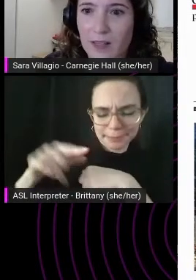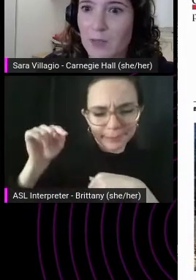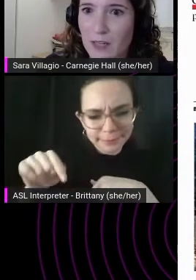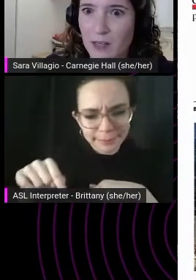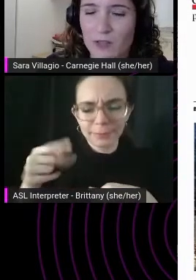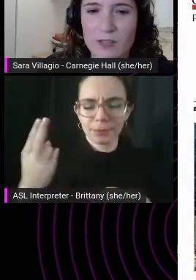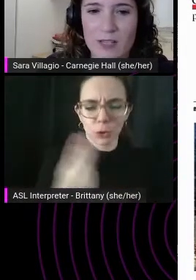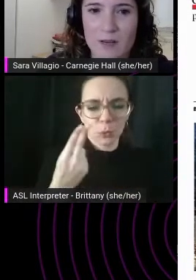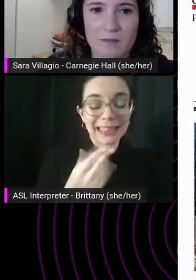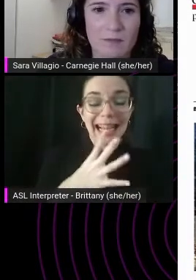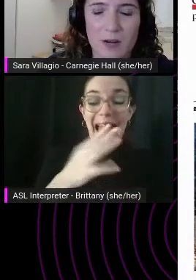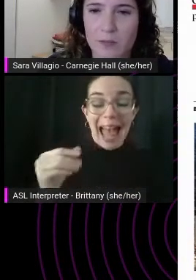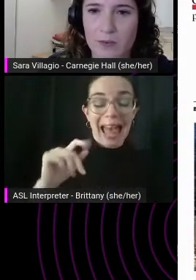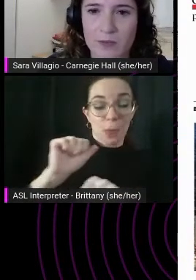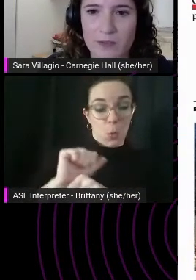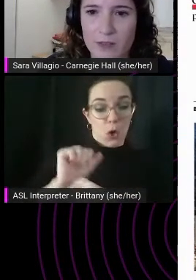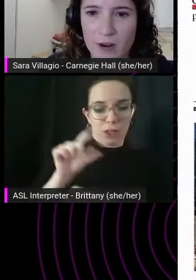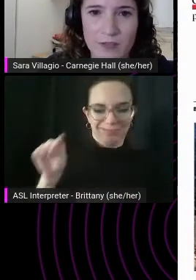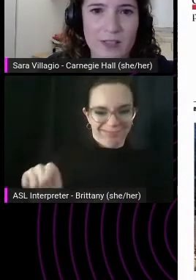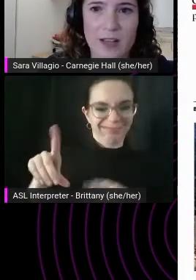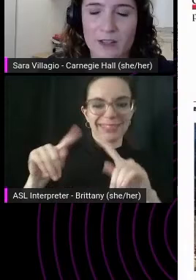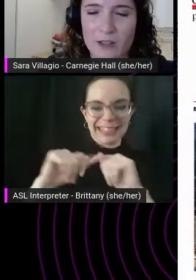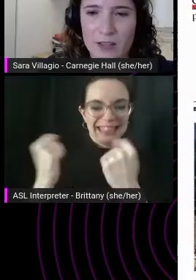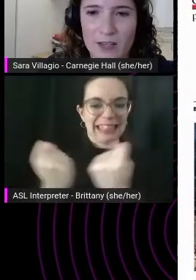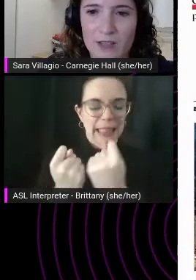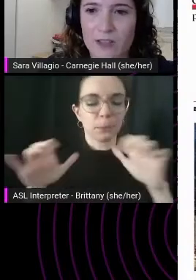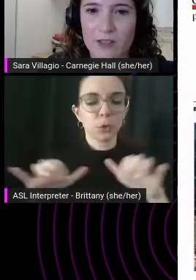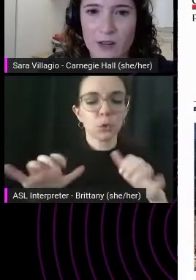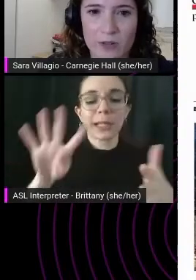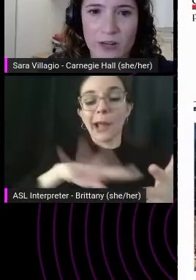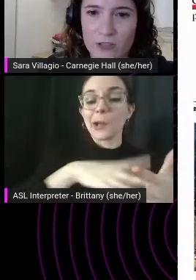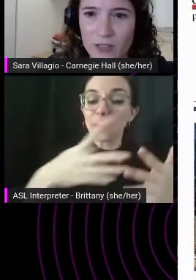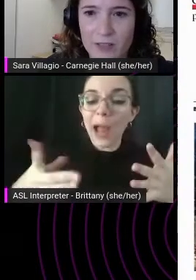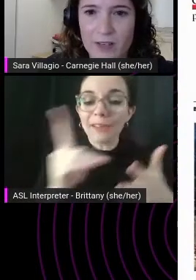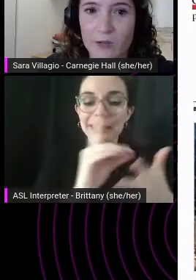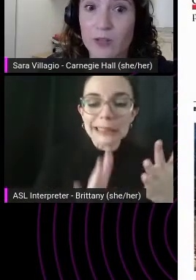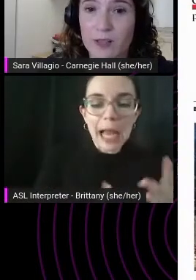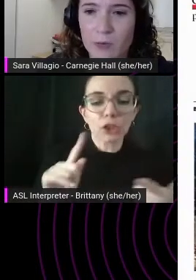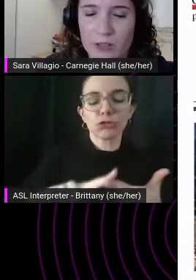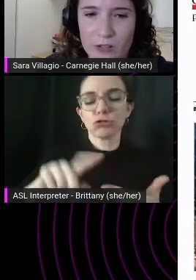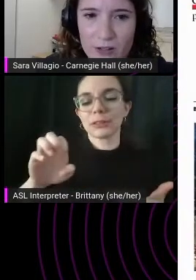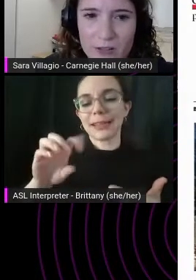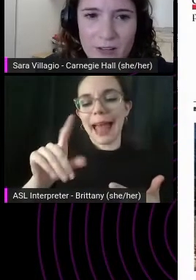And let me tell you, this team made up of graphic designers, editors, and production really works hard